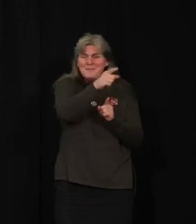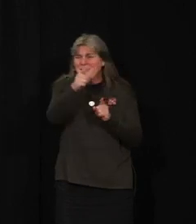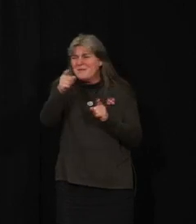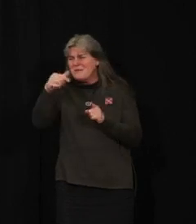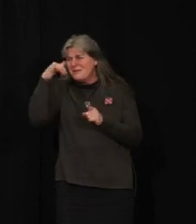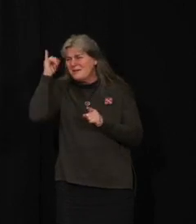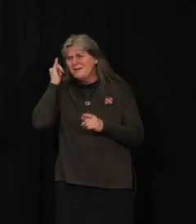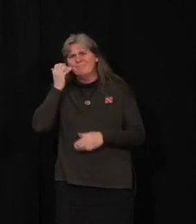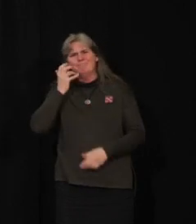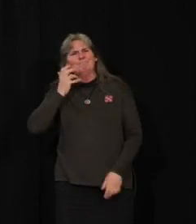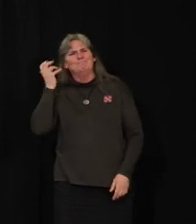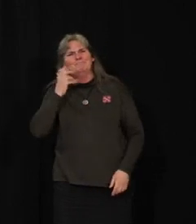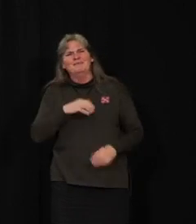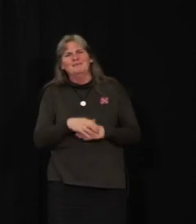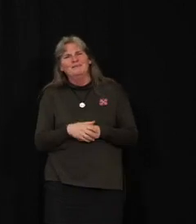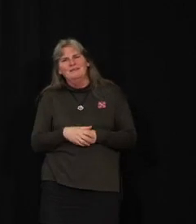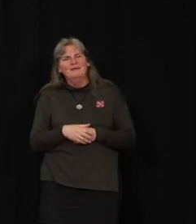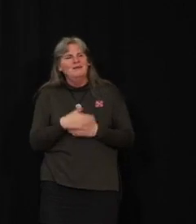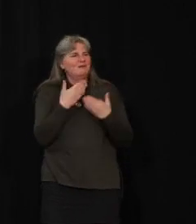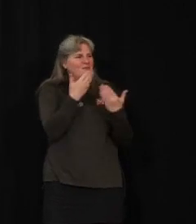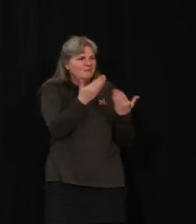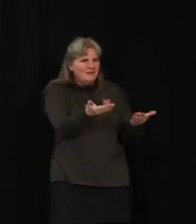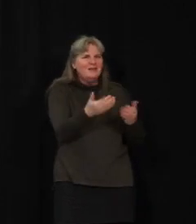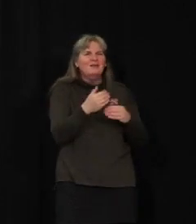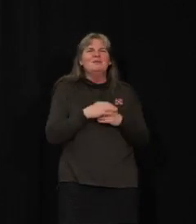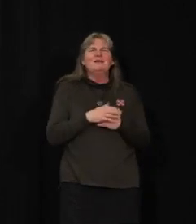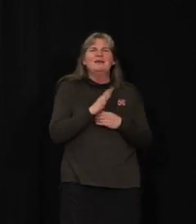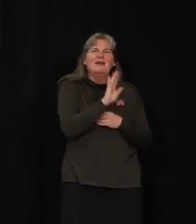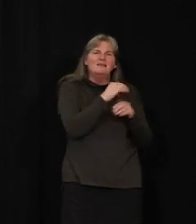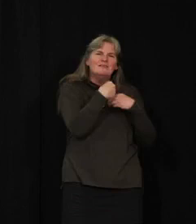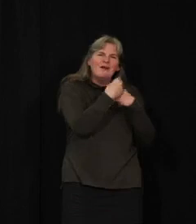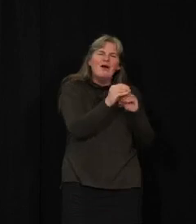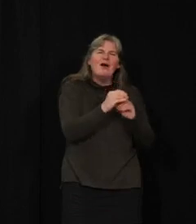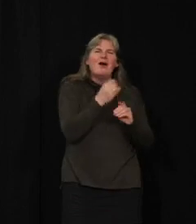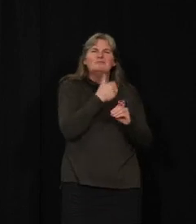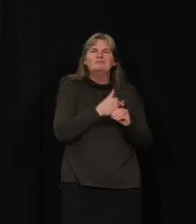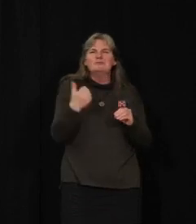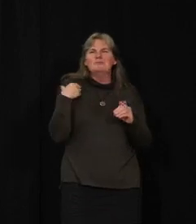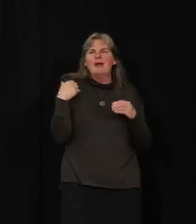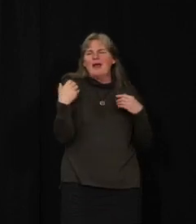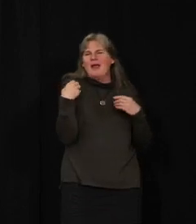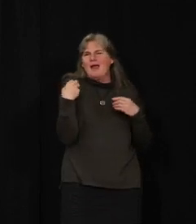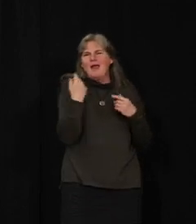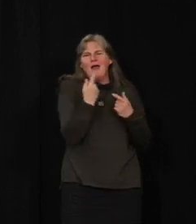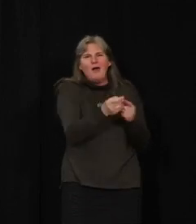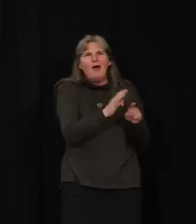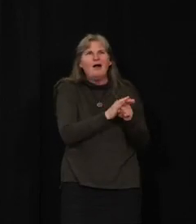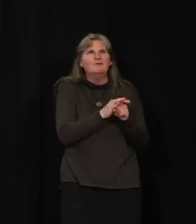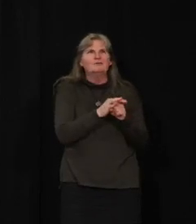Hanley and his office, or all of the ministers and Public servants, even as I look around the room today at all the people